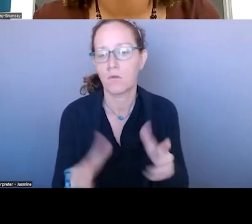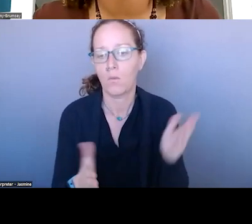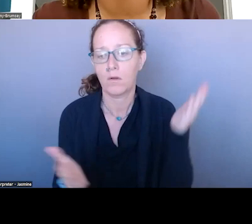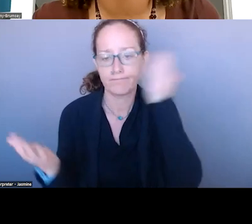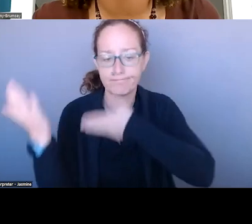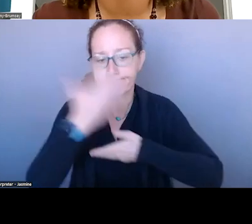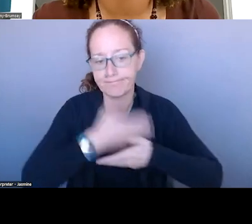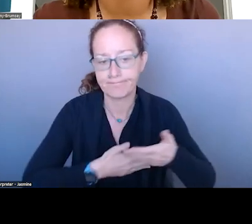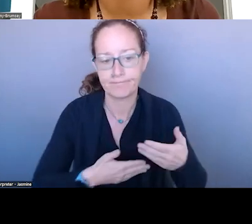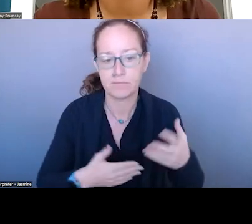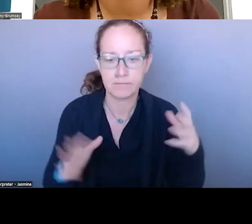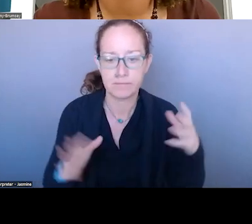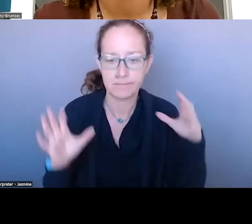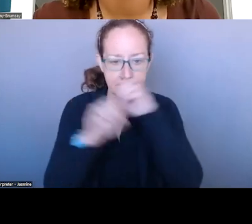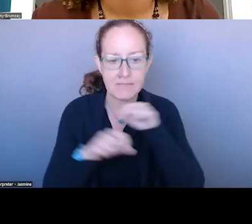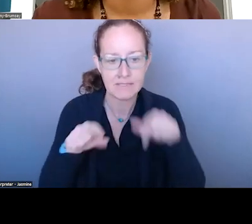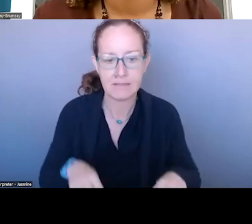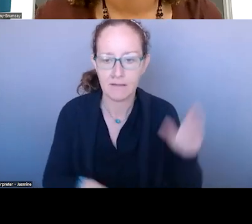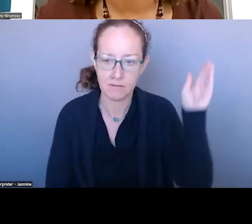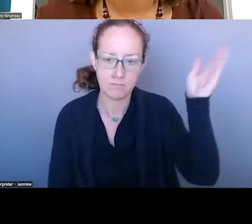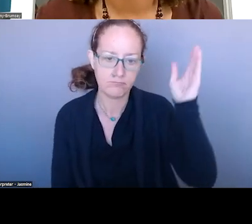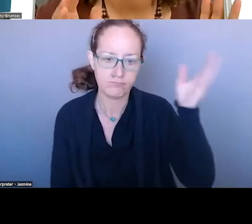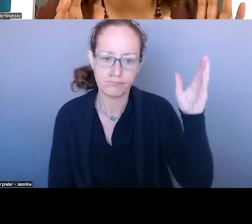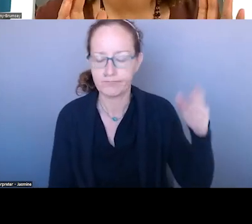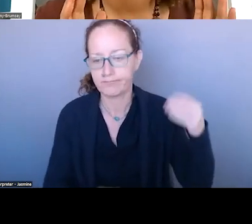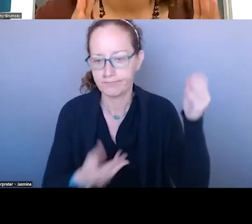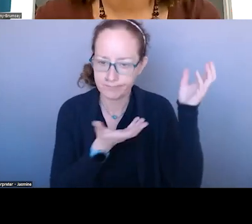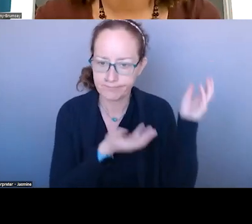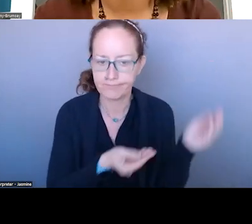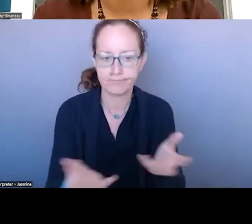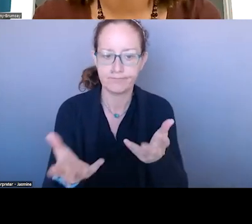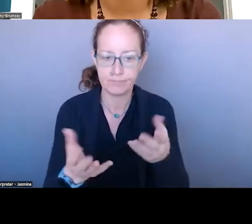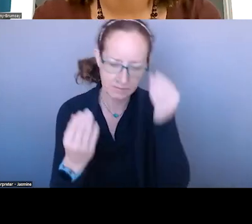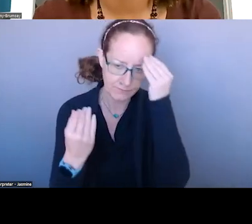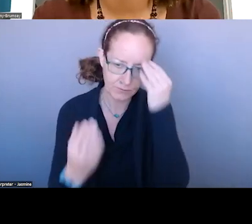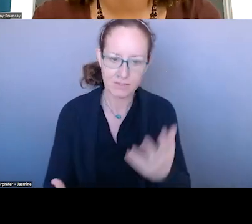THAT COMES THROUGH THIS FORUM. AS ALWAYS, IF YOU NEED ANY INFORMATION